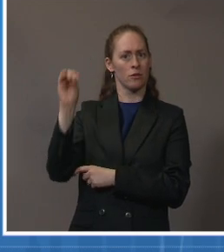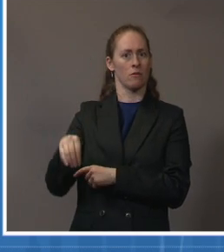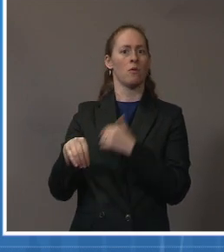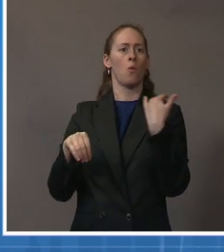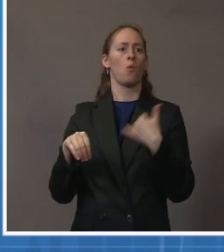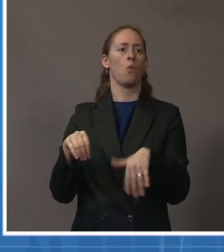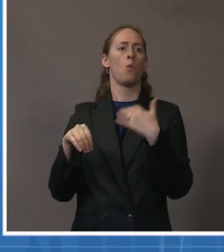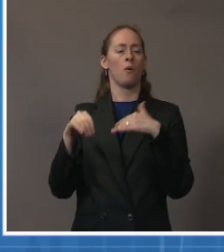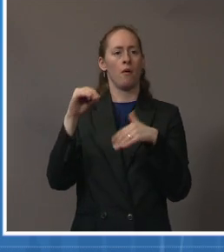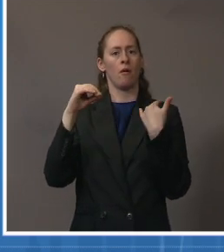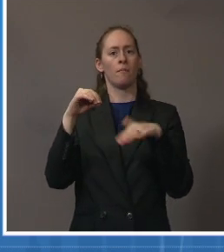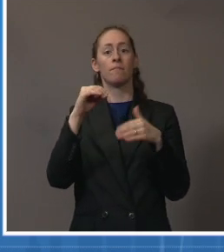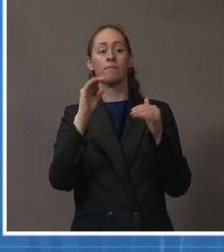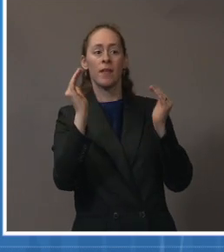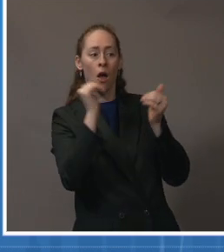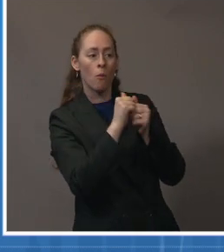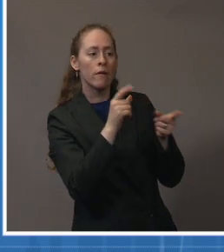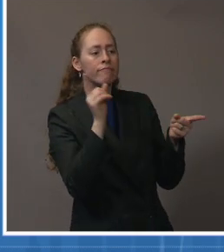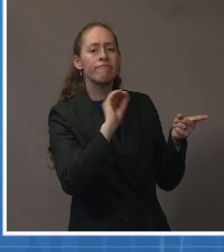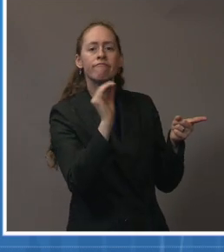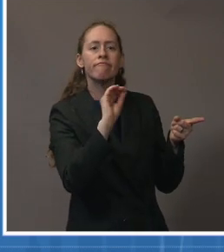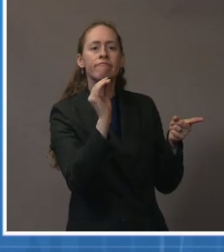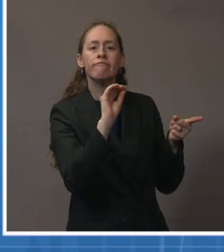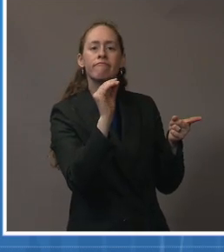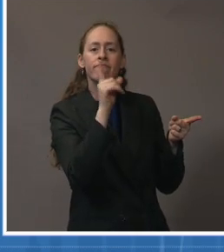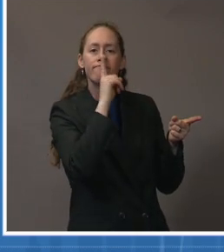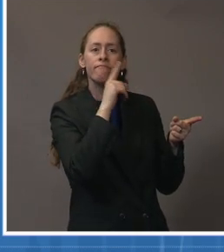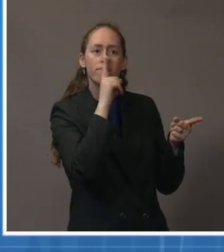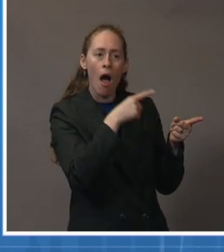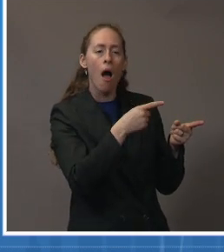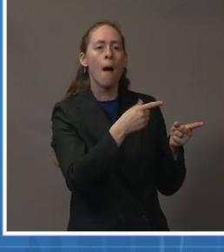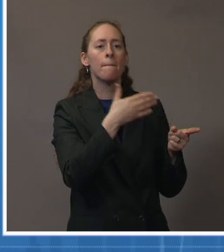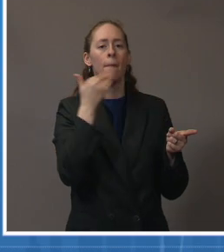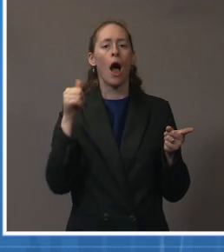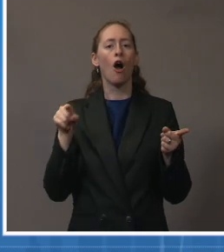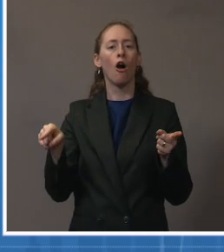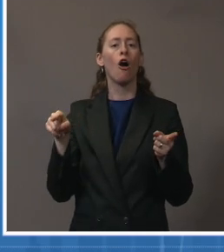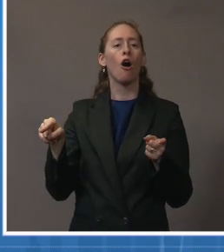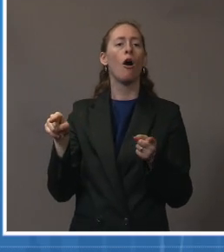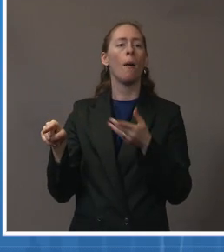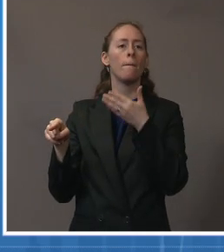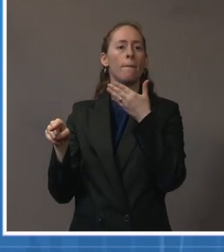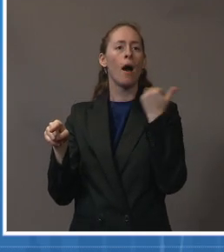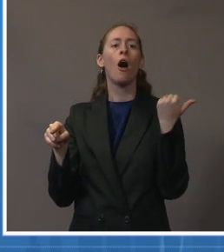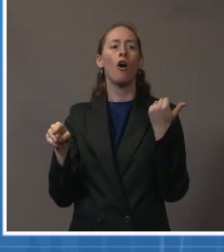It is well-tolerated and there are no safety signals identified. And, importantly, in the test tube,